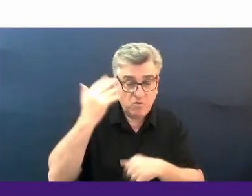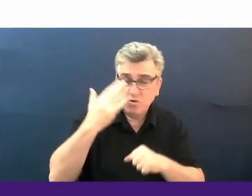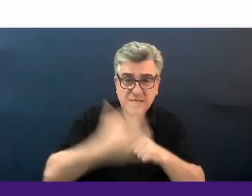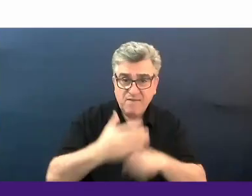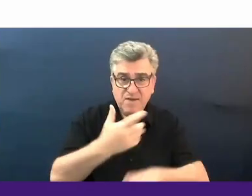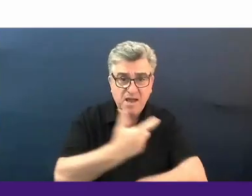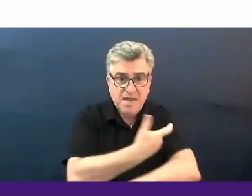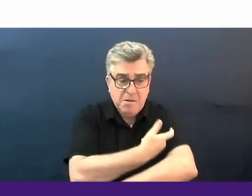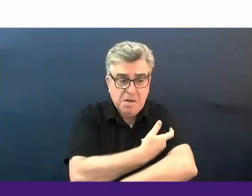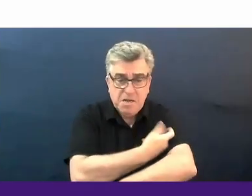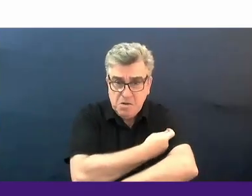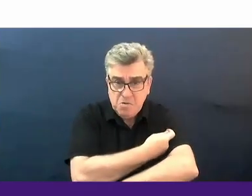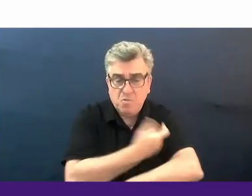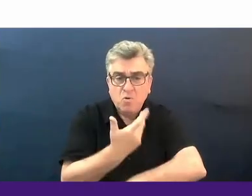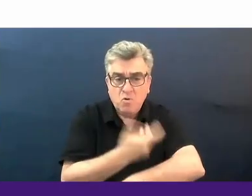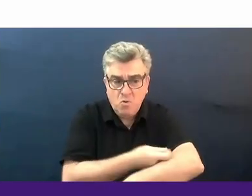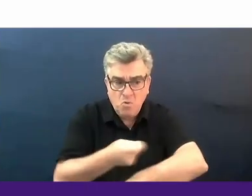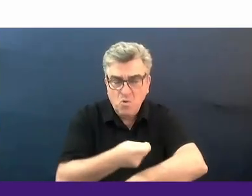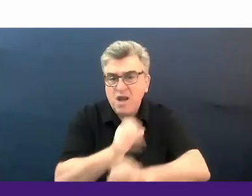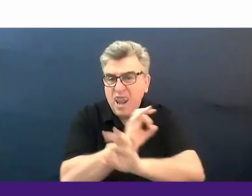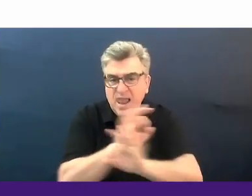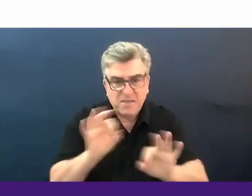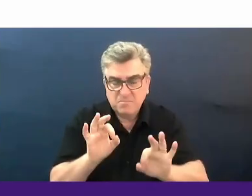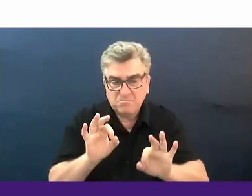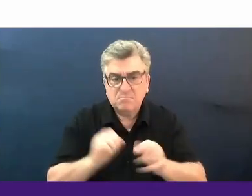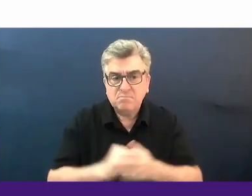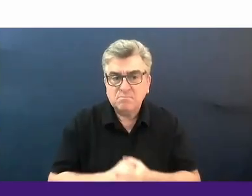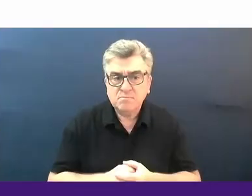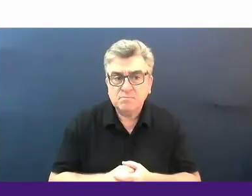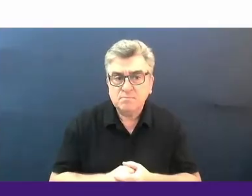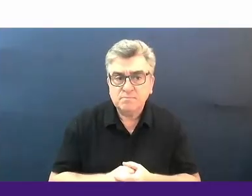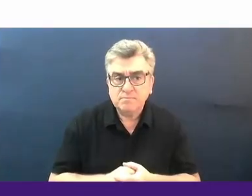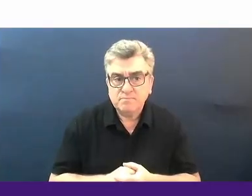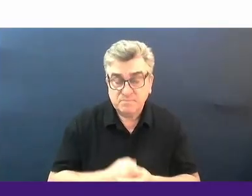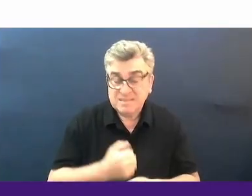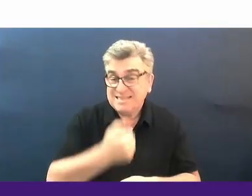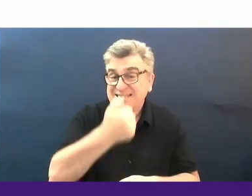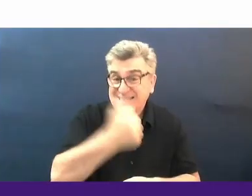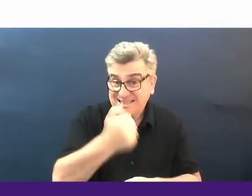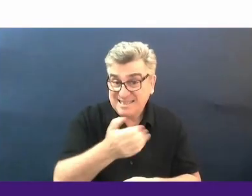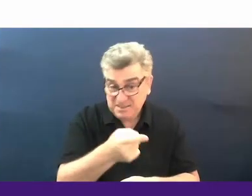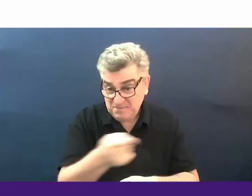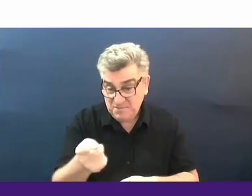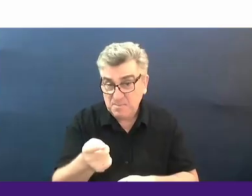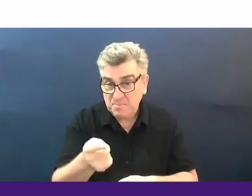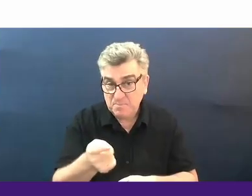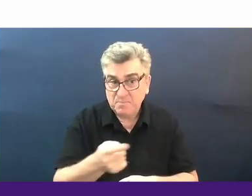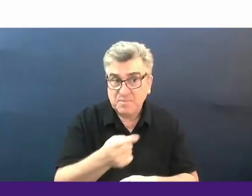bloods or immunizations as an adult. Of those 16 participants, 23% were successful with